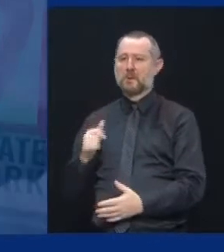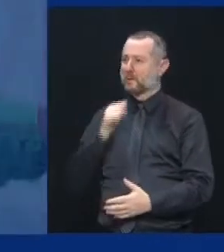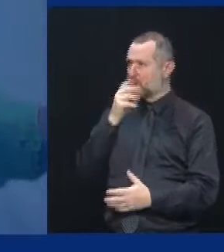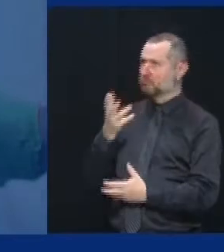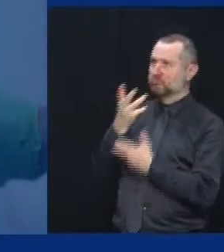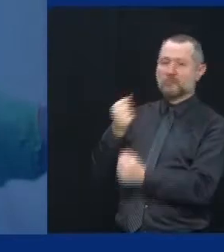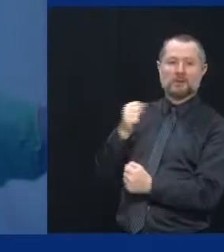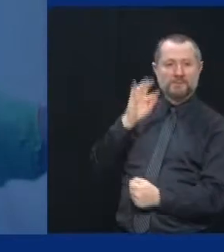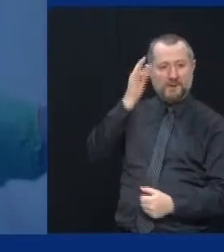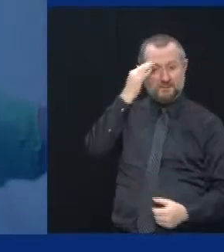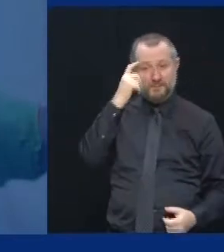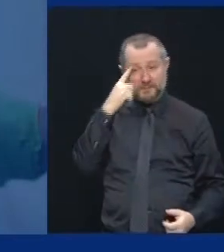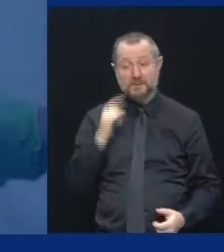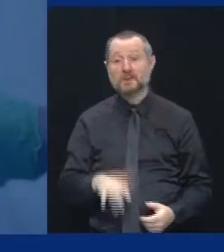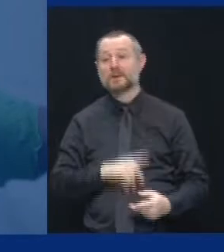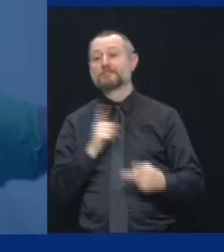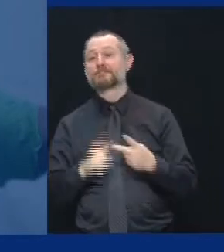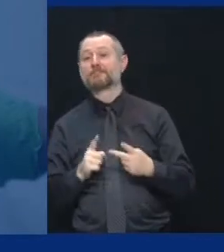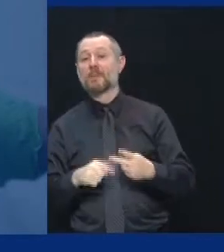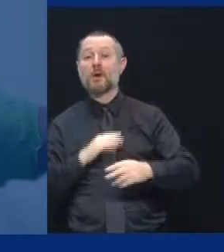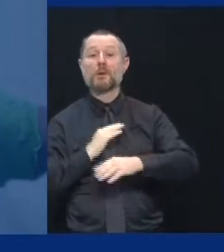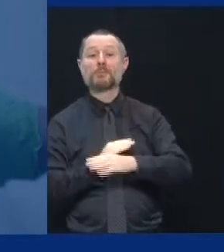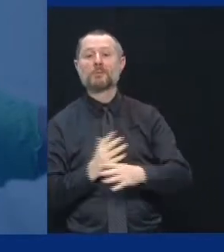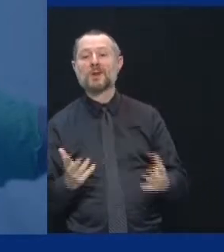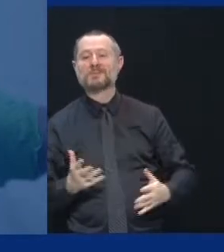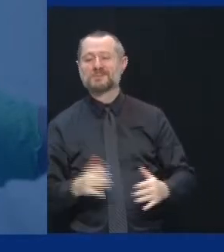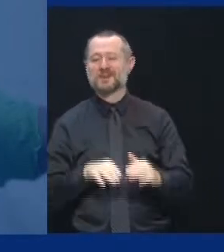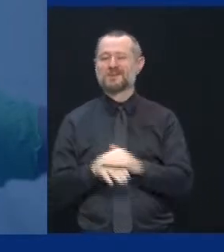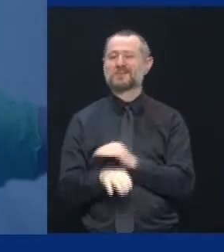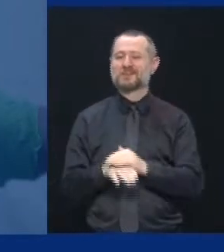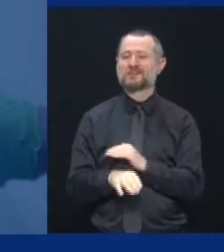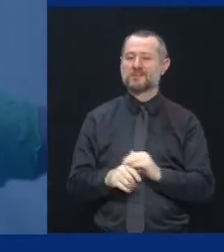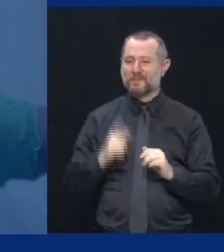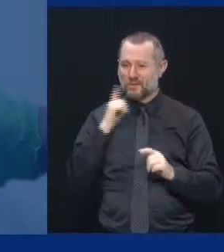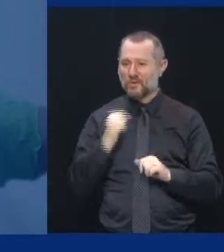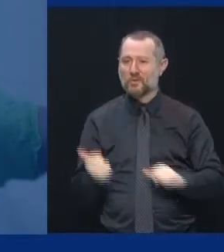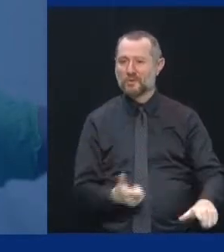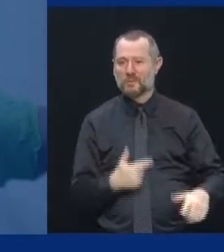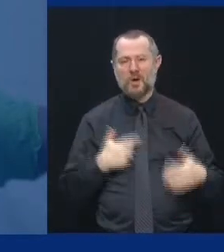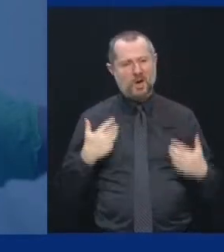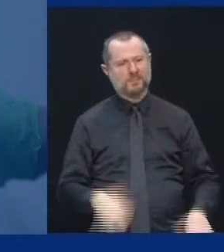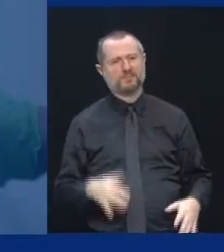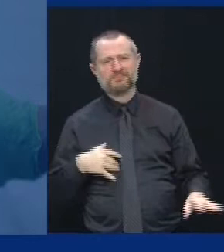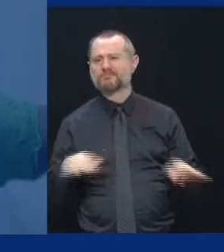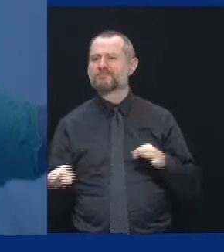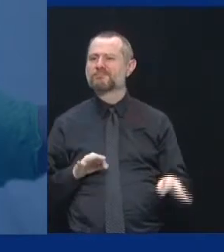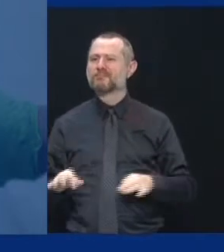SO IT'S REAL AND IT'S DEEPLY ROOTED WITH VALID CAUSE AND THE SECOND OBSTACLE IS THE ACCESS TO